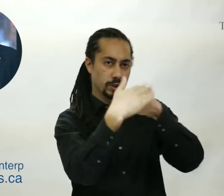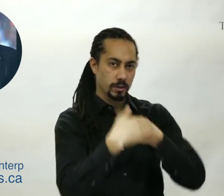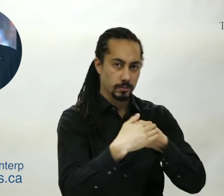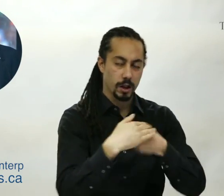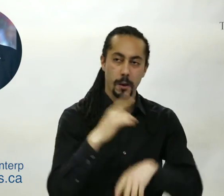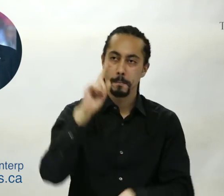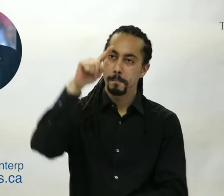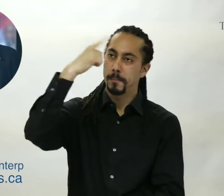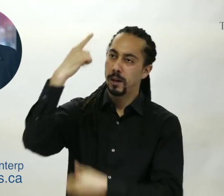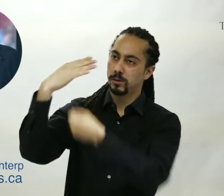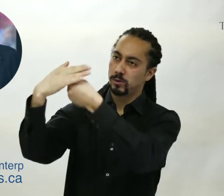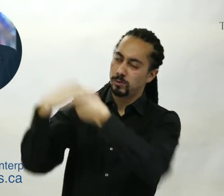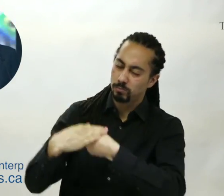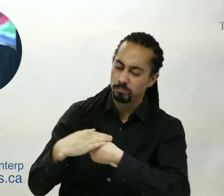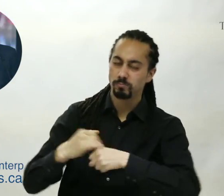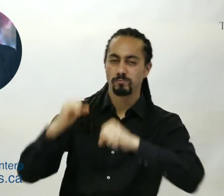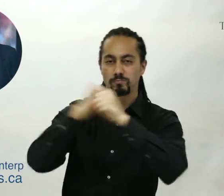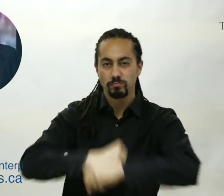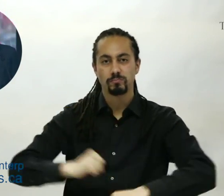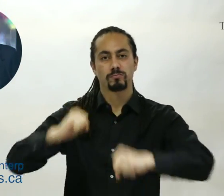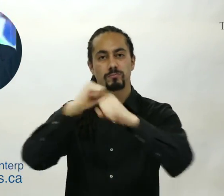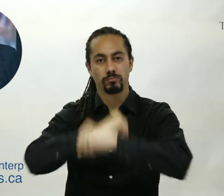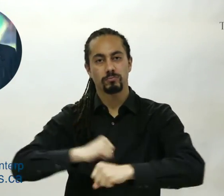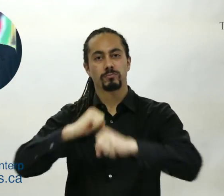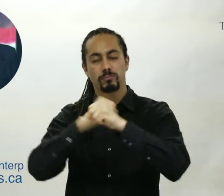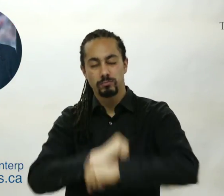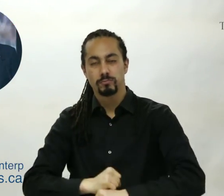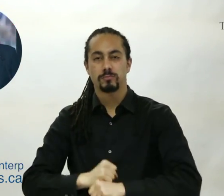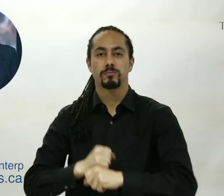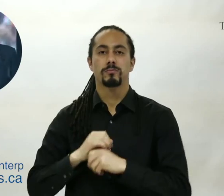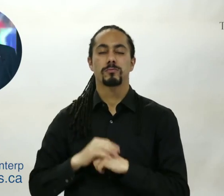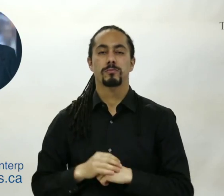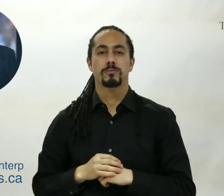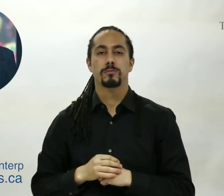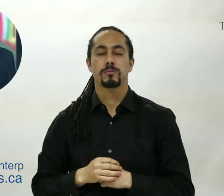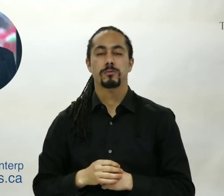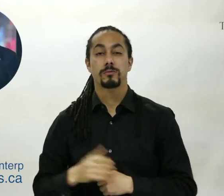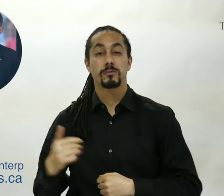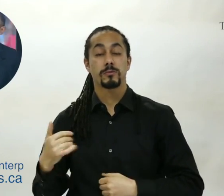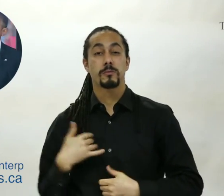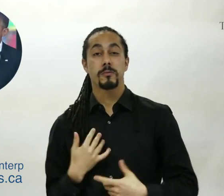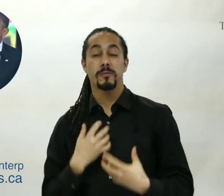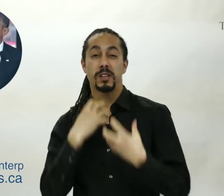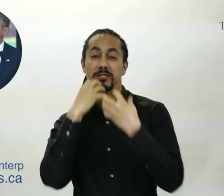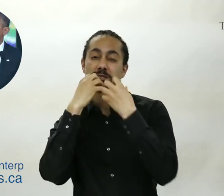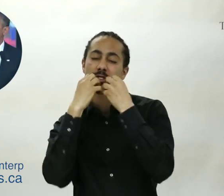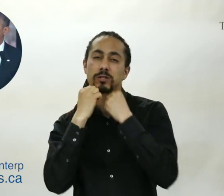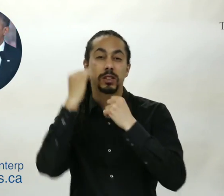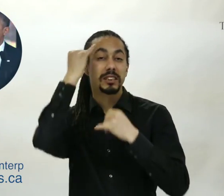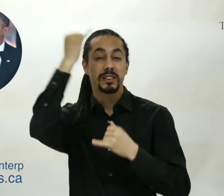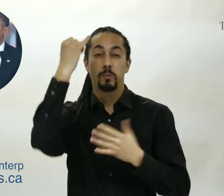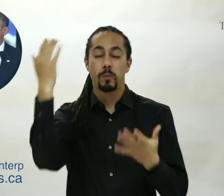I've cherished the ideal of a democratic and free society